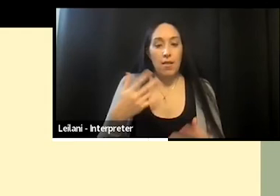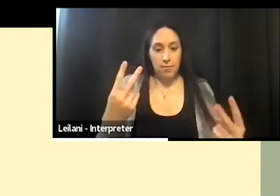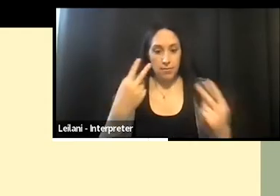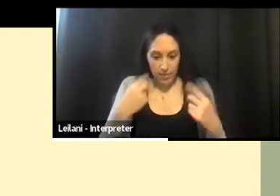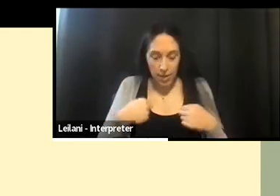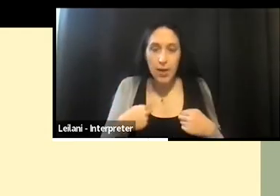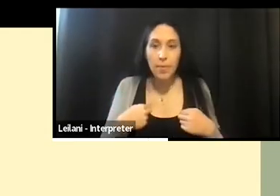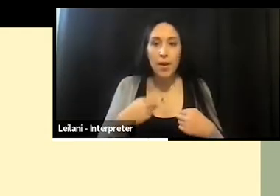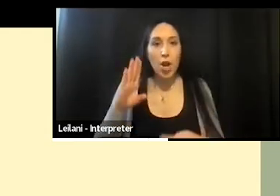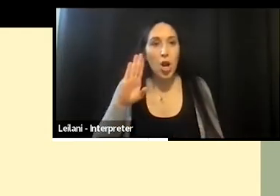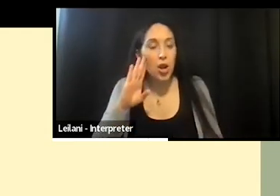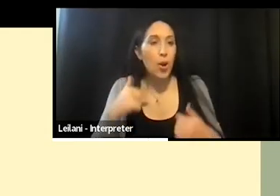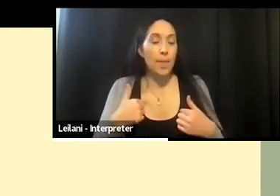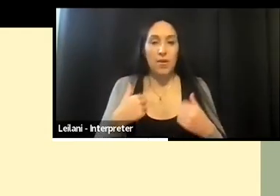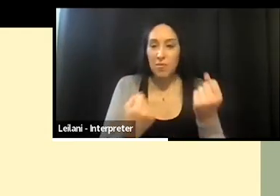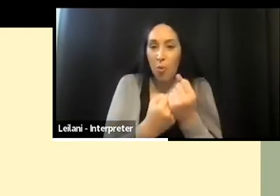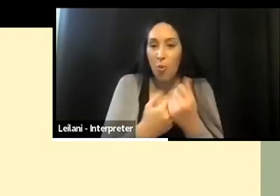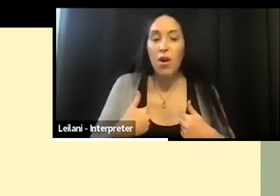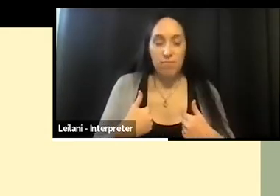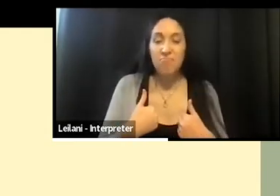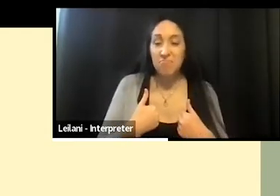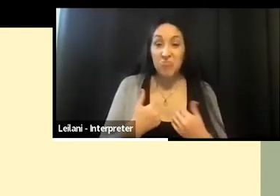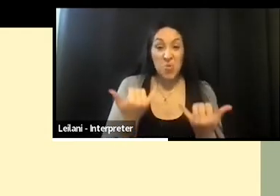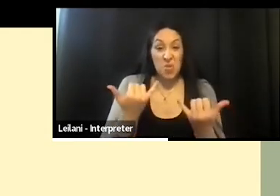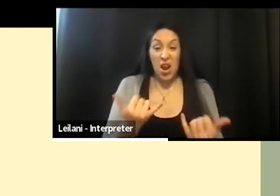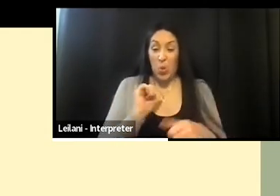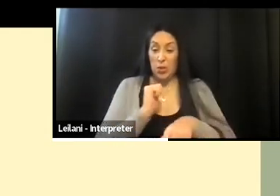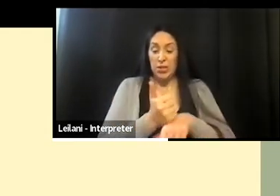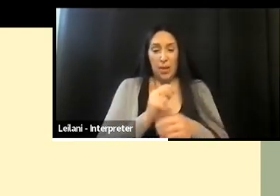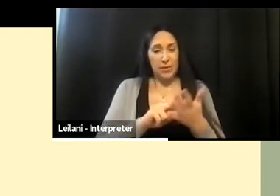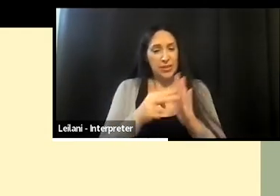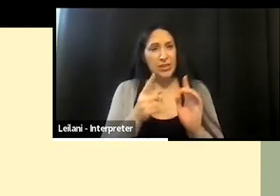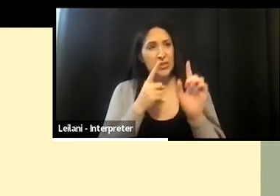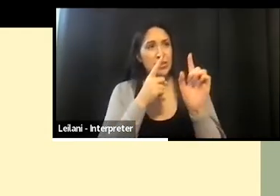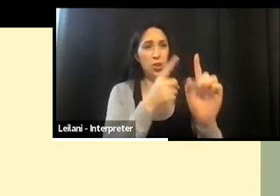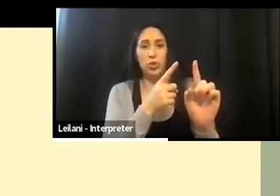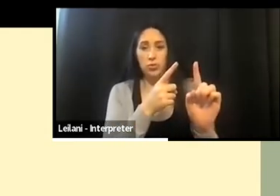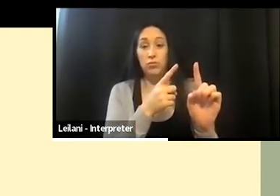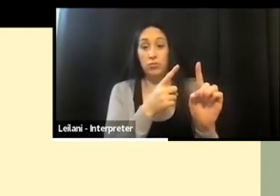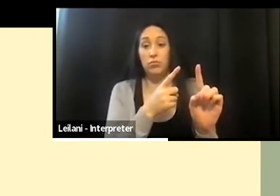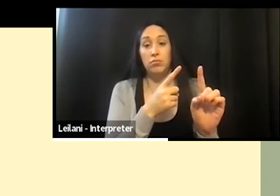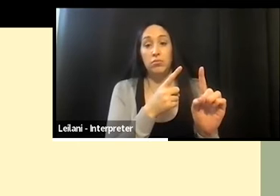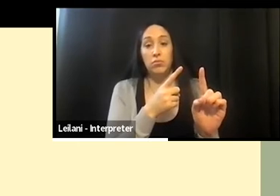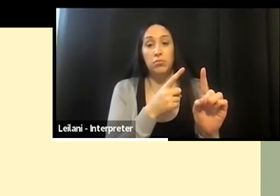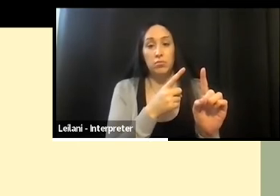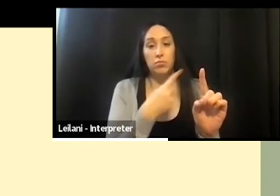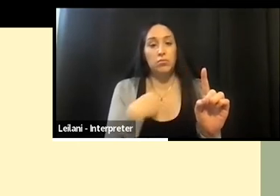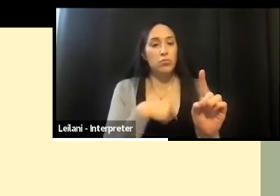And so we're gonna make an intention. Today, we're gonna make an intention that we're going to practice together